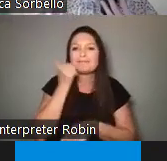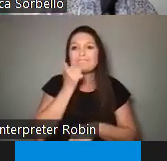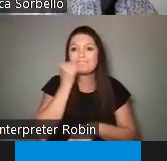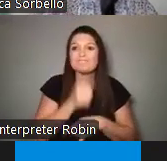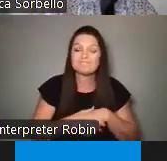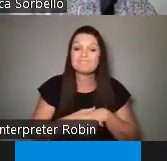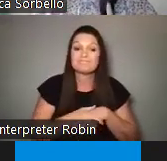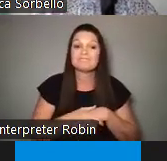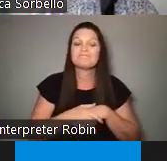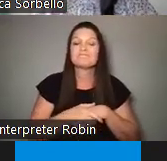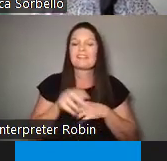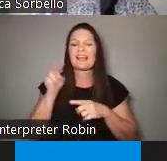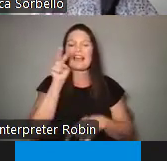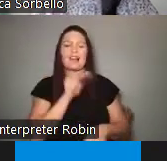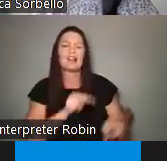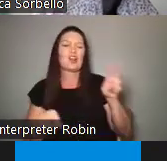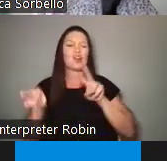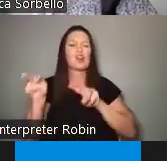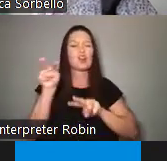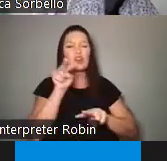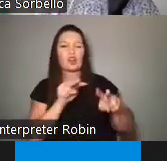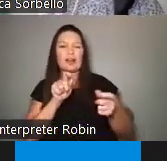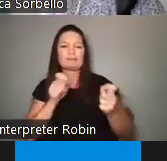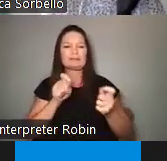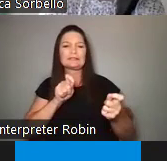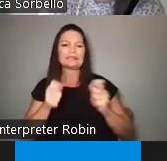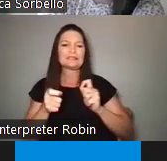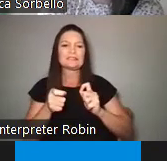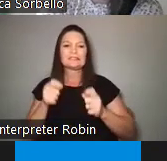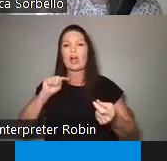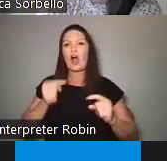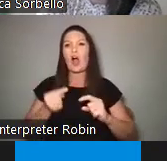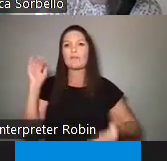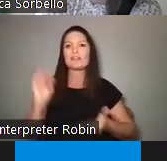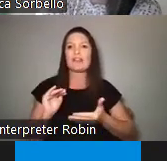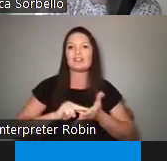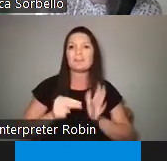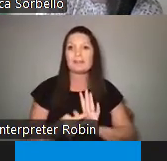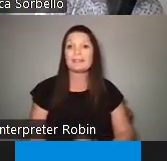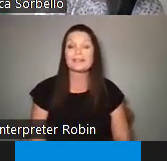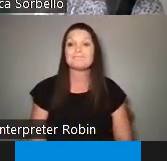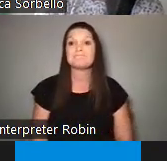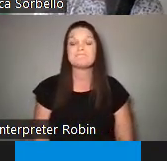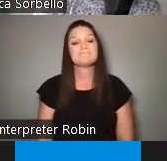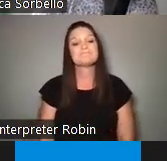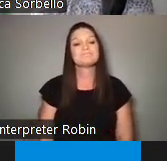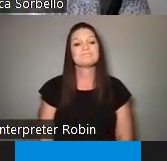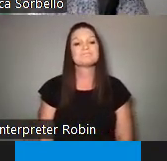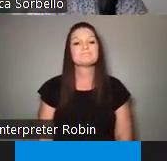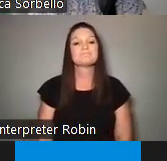reduction means in this context. So, I am going to ask that folks raise their hand for this slide.